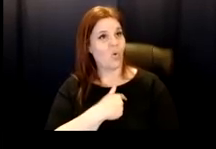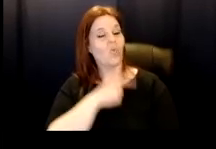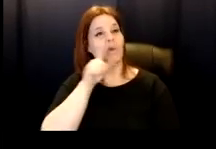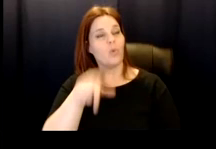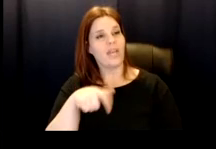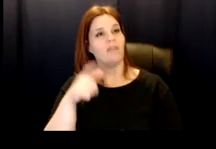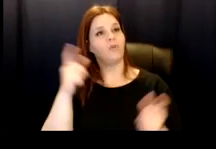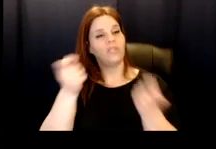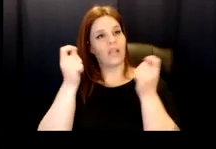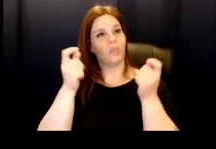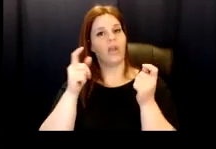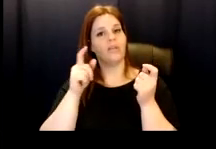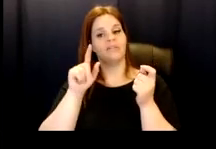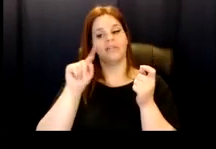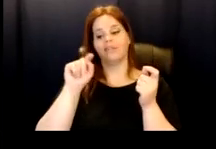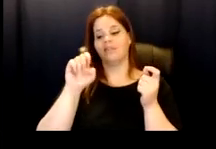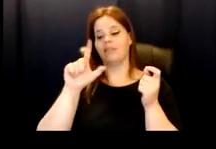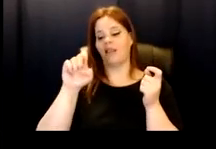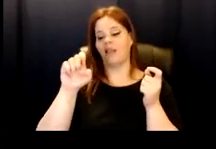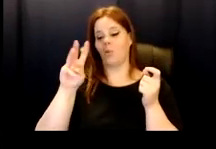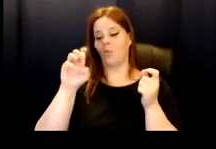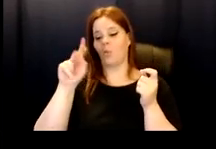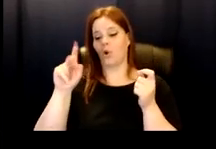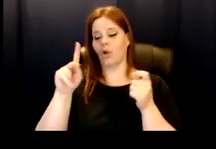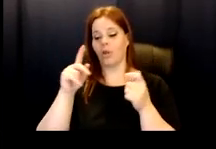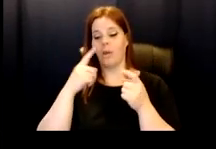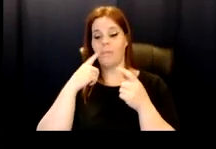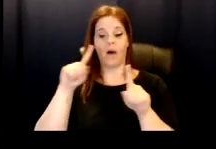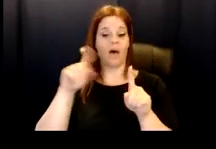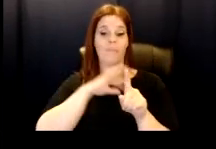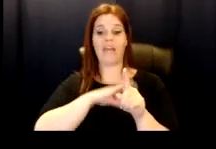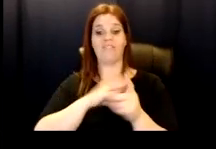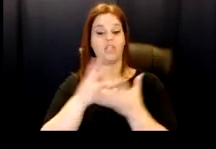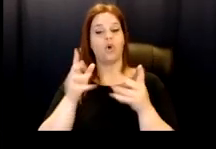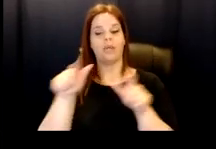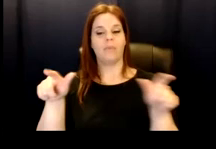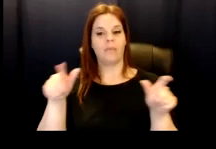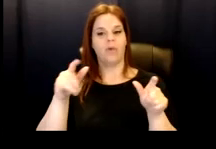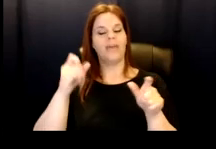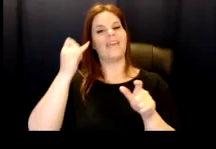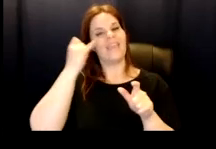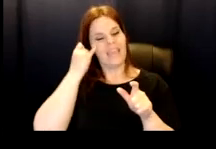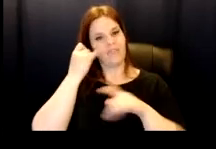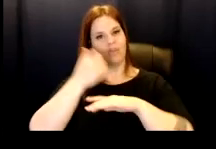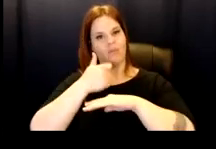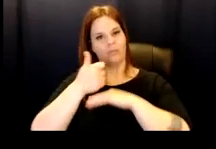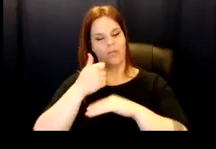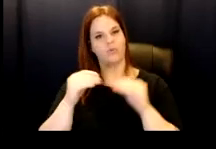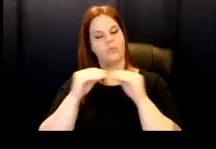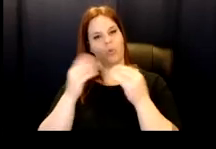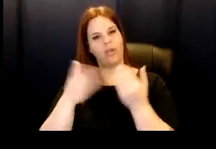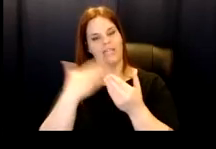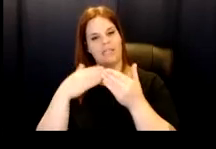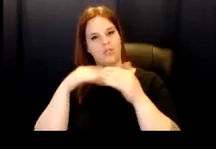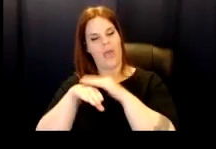made transportation and commuting easier and accessible in the first place. So, there are